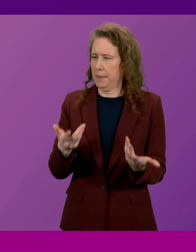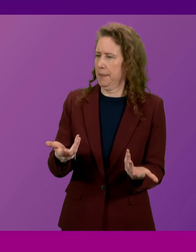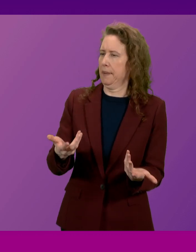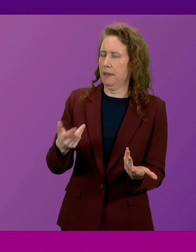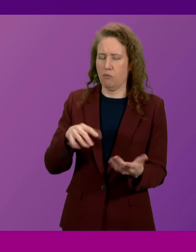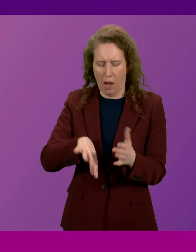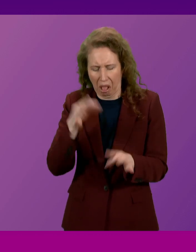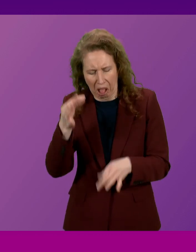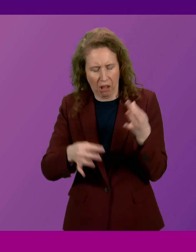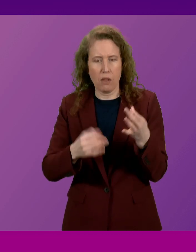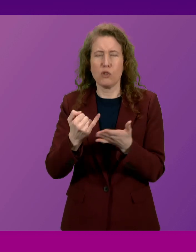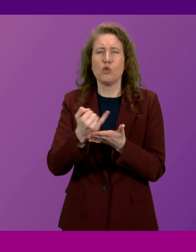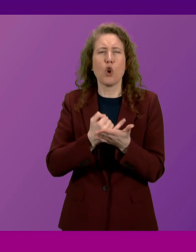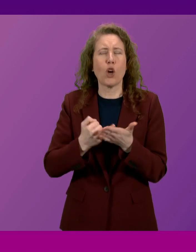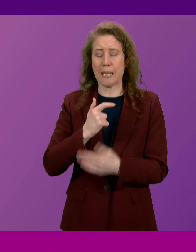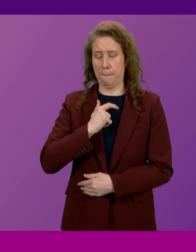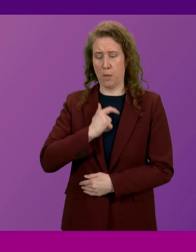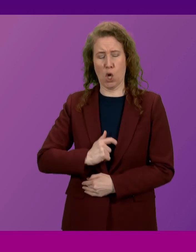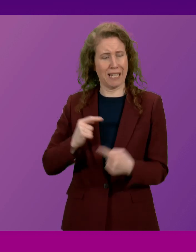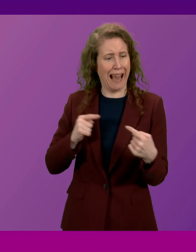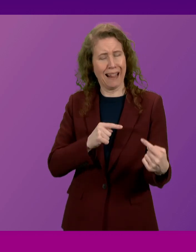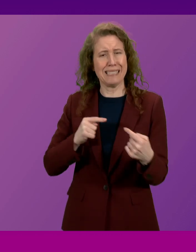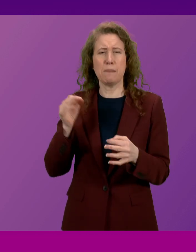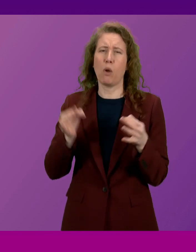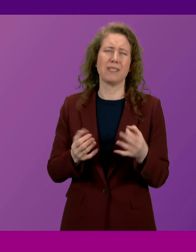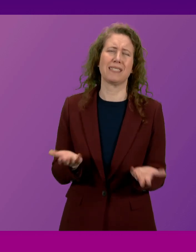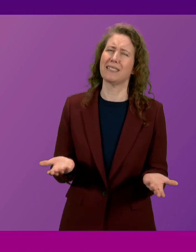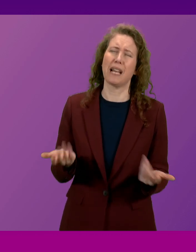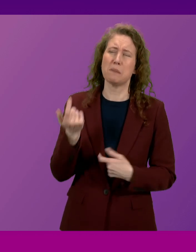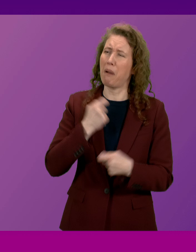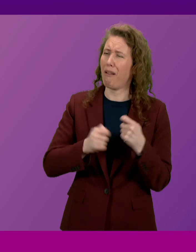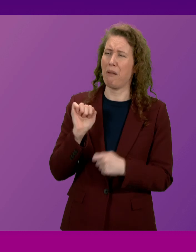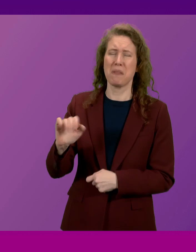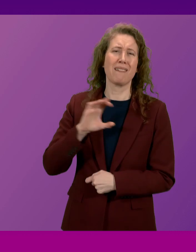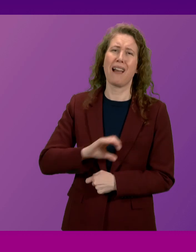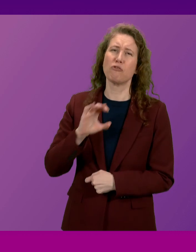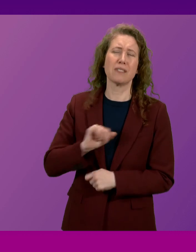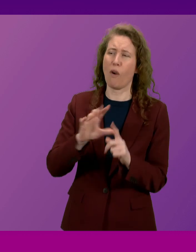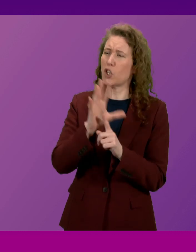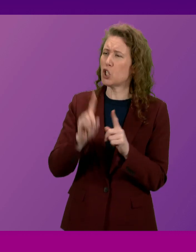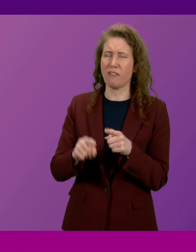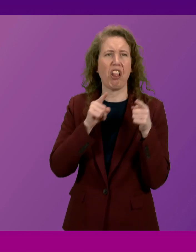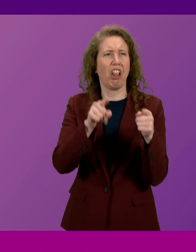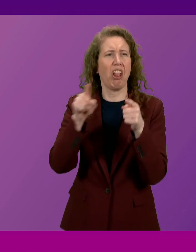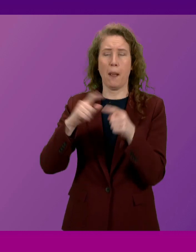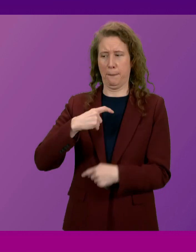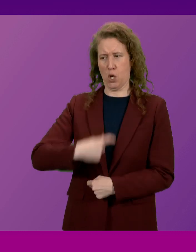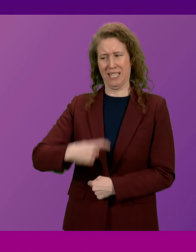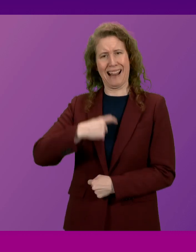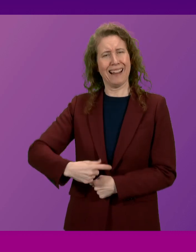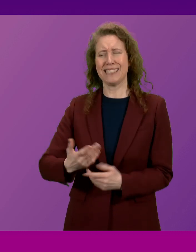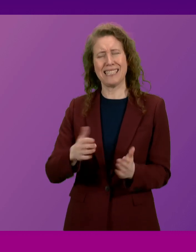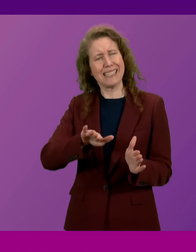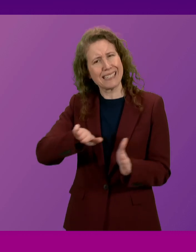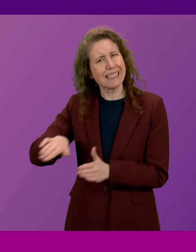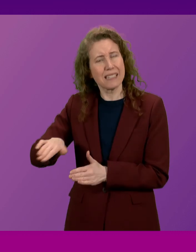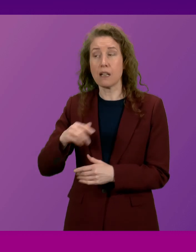politics that has become the character of the Conservative Party in Scotland. There was not